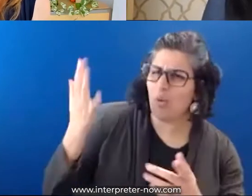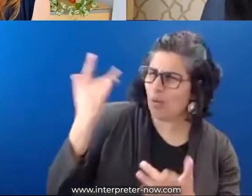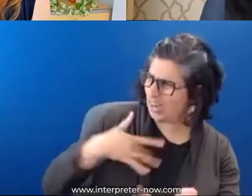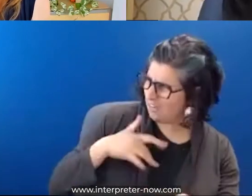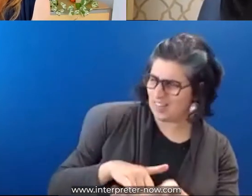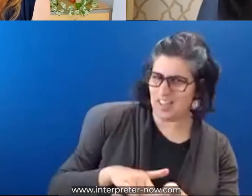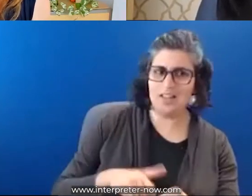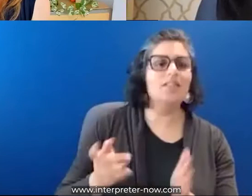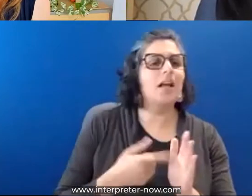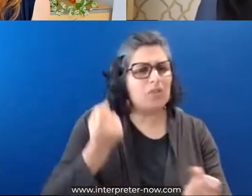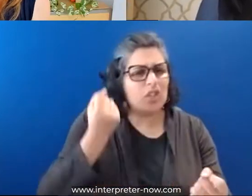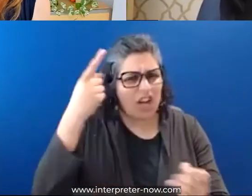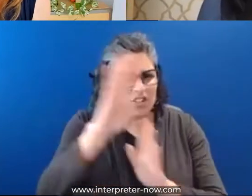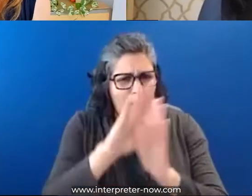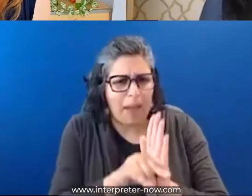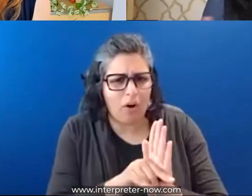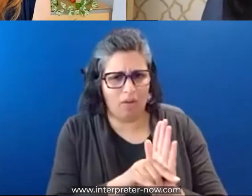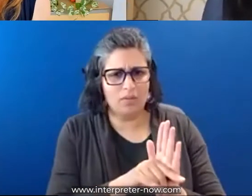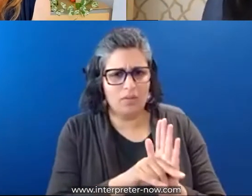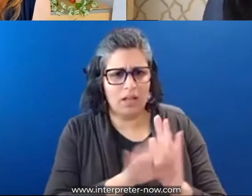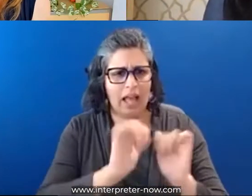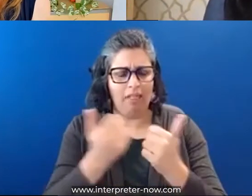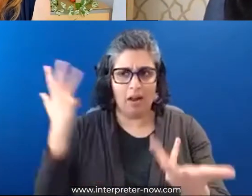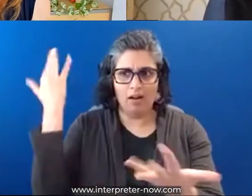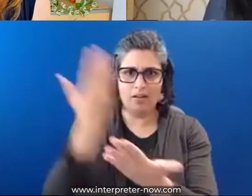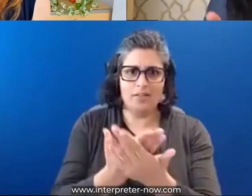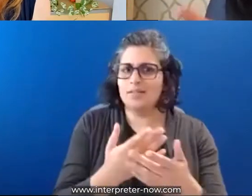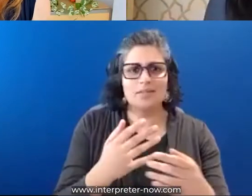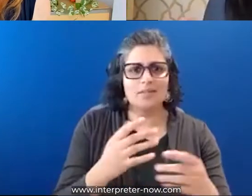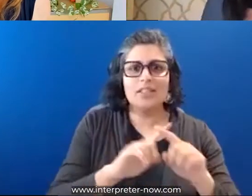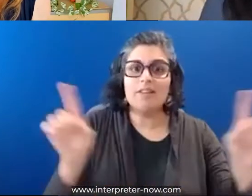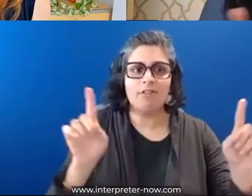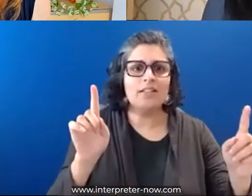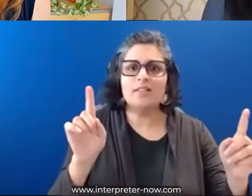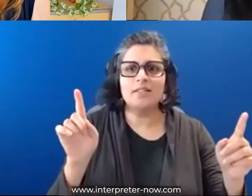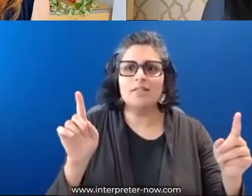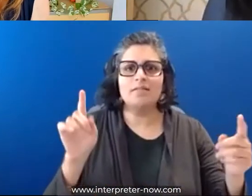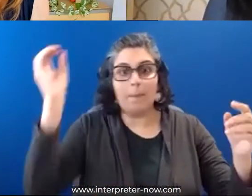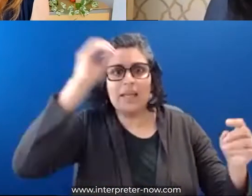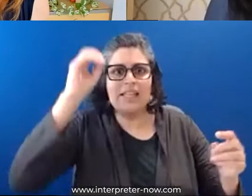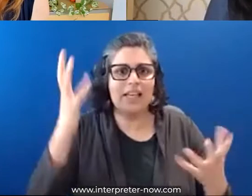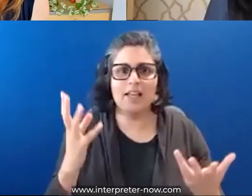Sometimes just to get the background of them coming to a conclusion different than mine. "Wait, can you tell me why how you got to that?"